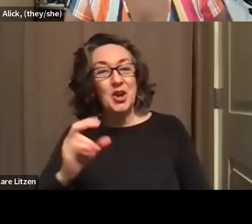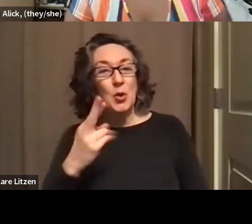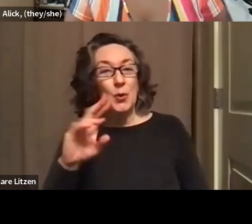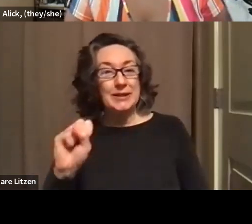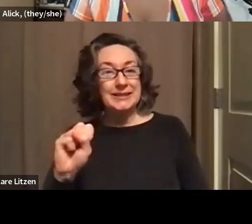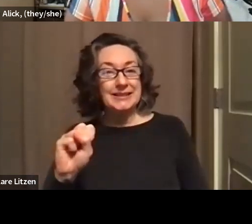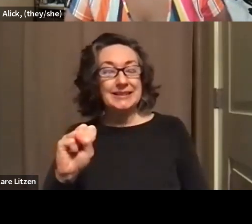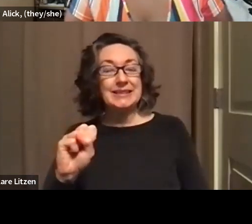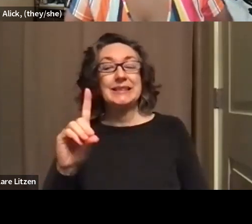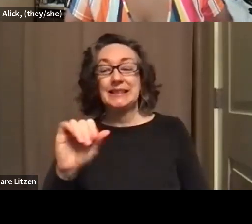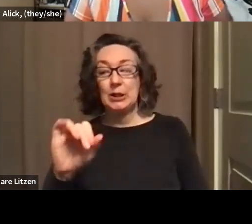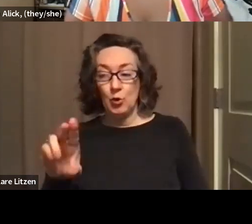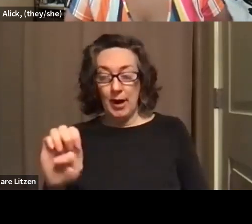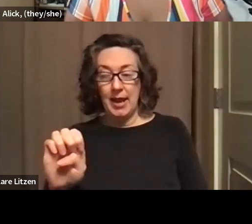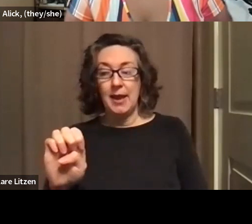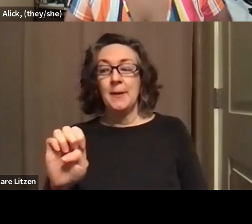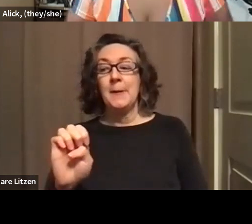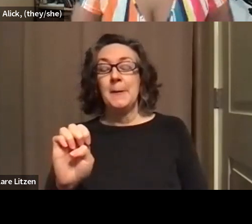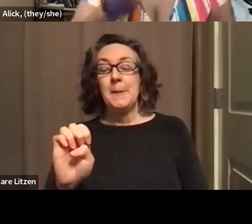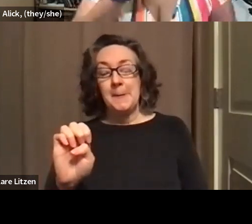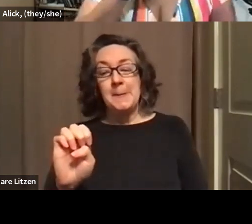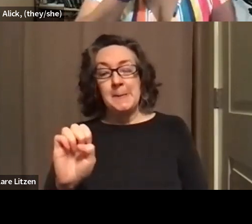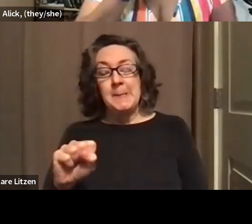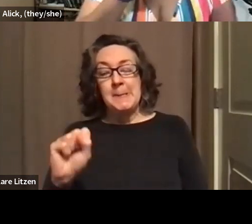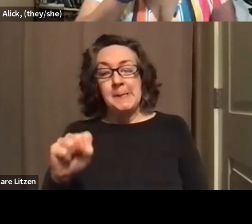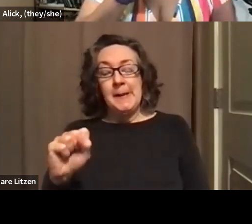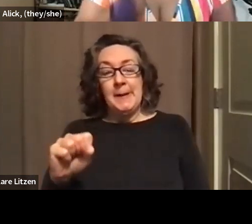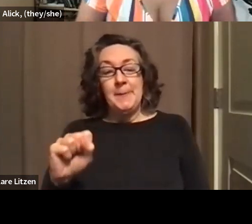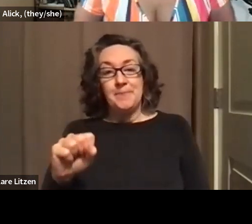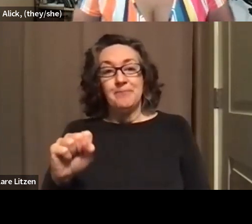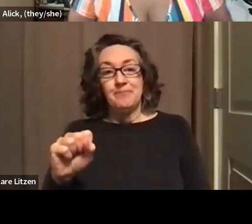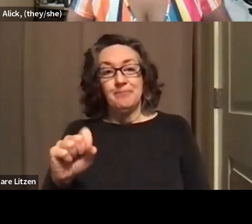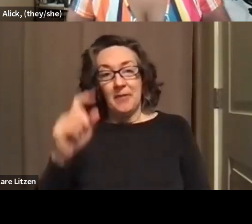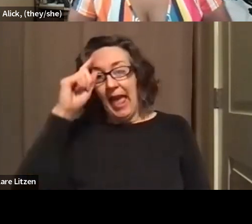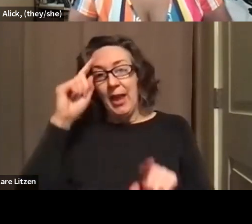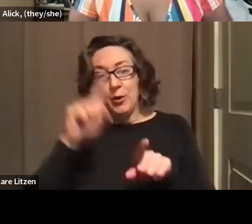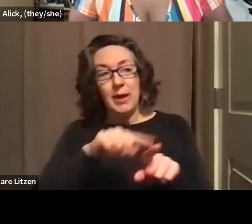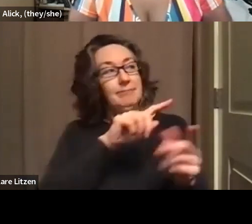Yes, I agree with everything the other artists said.